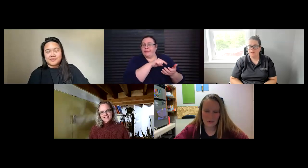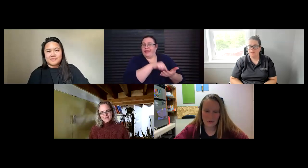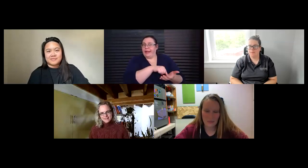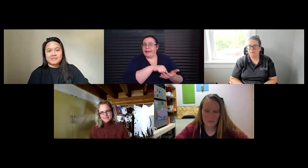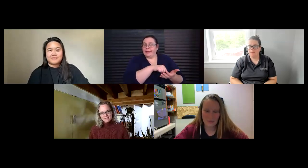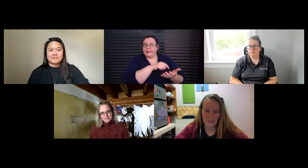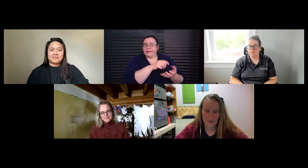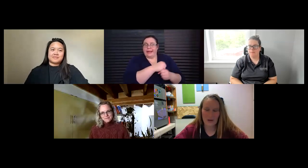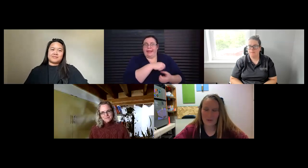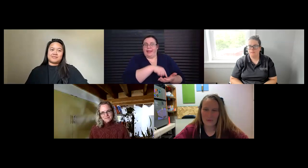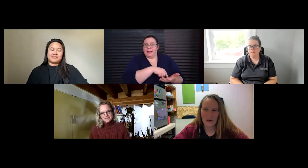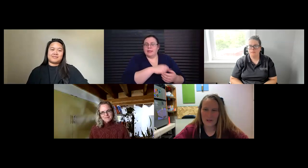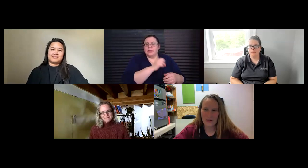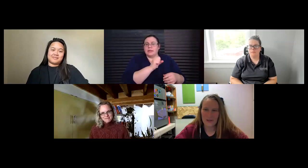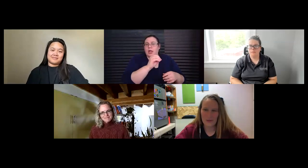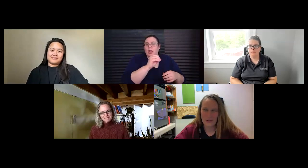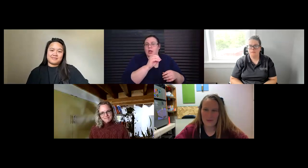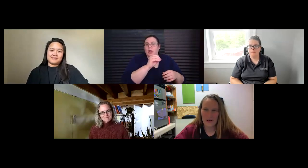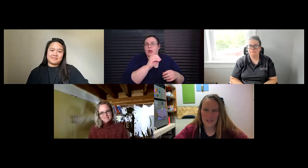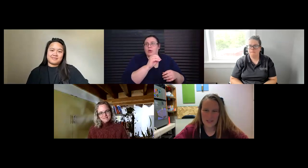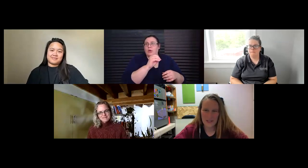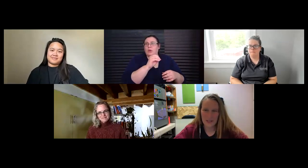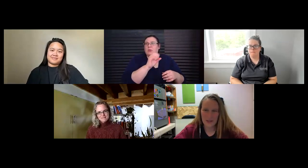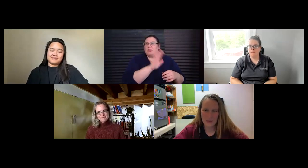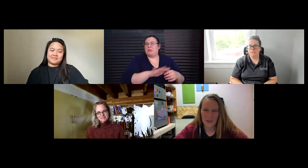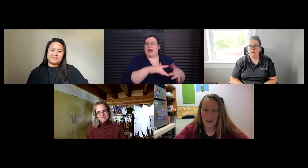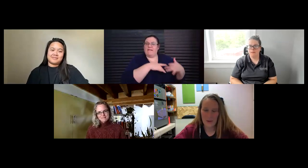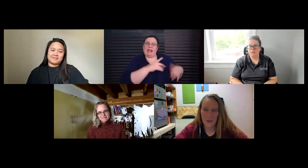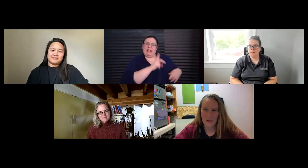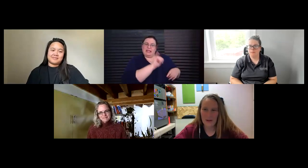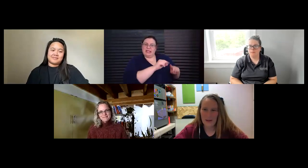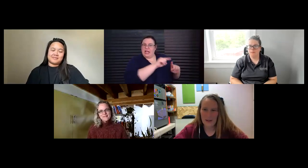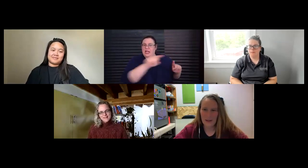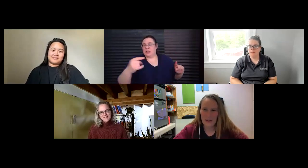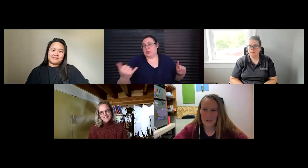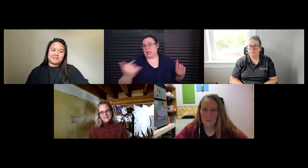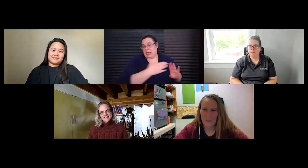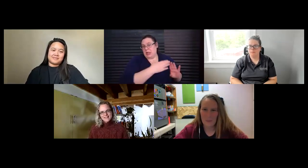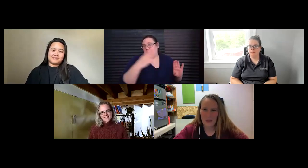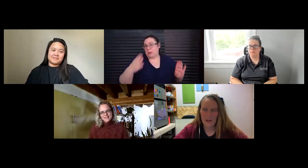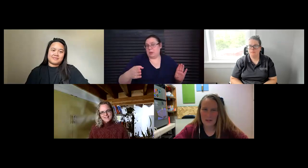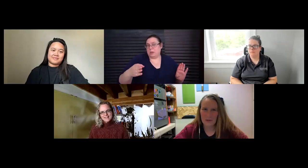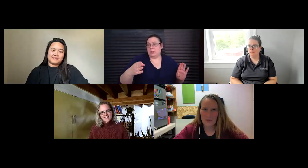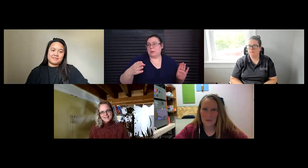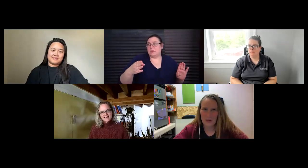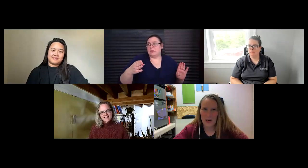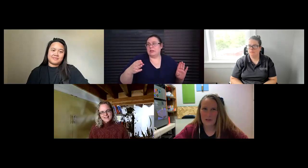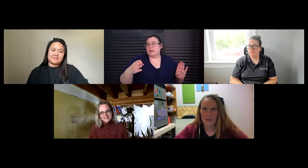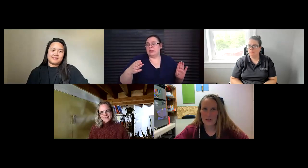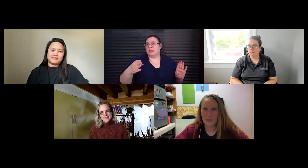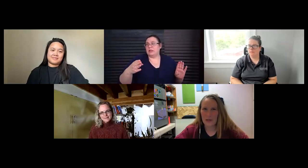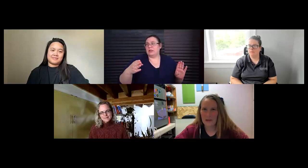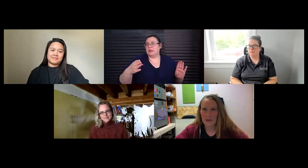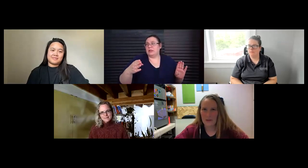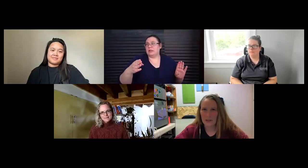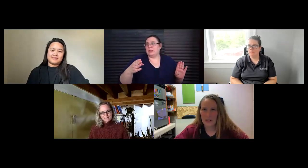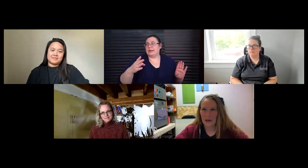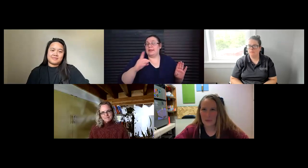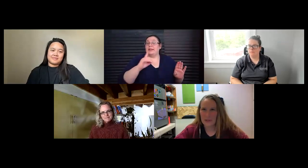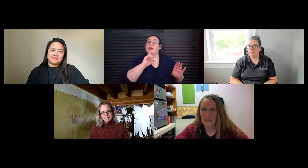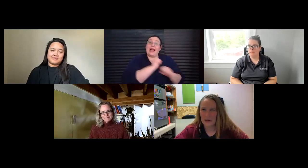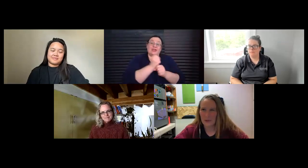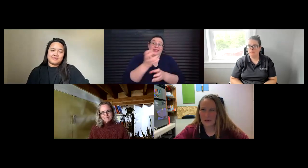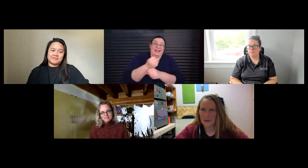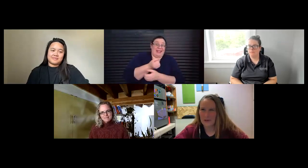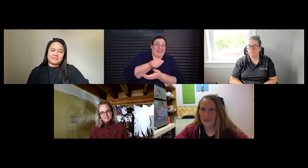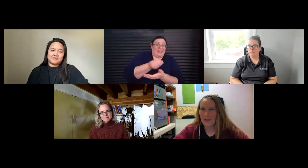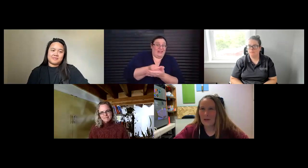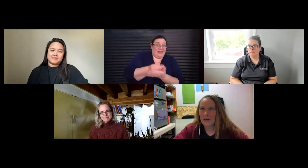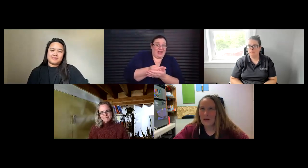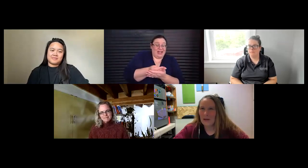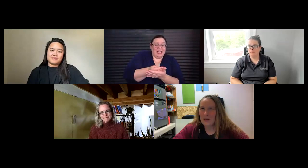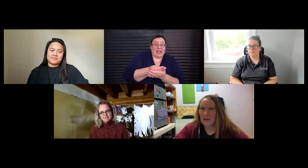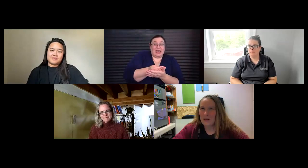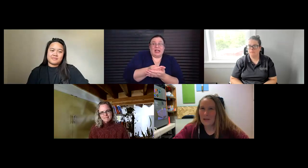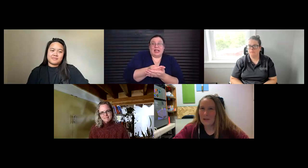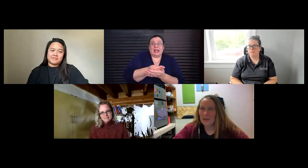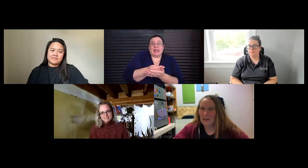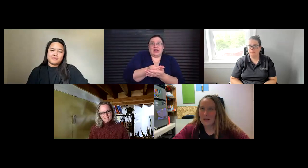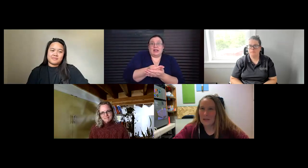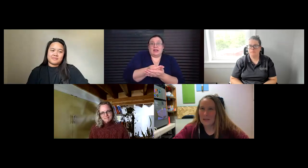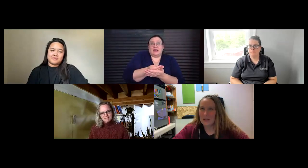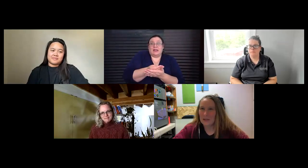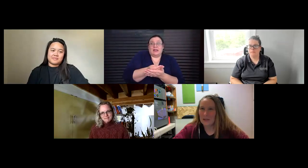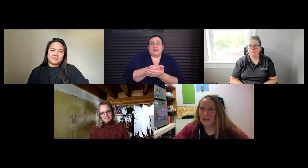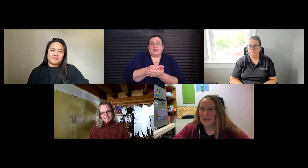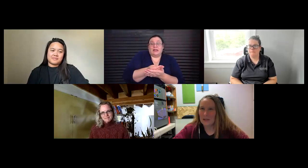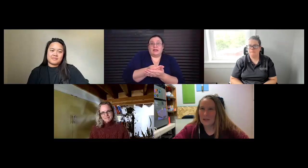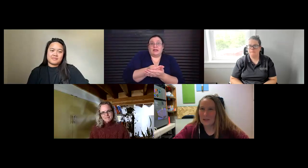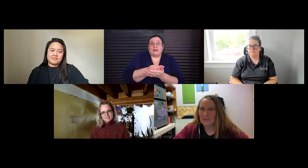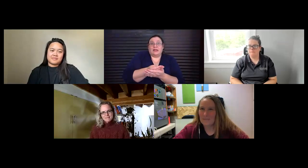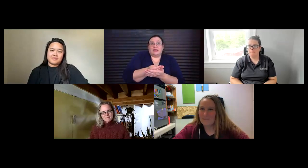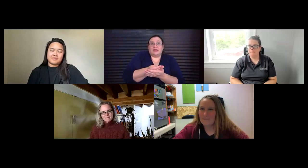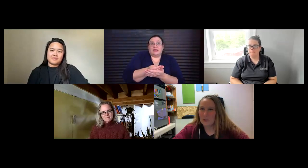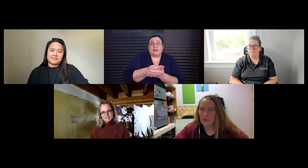So from around Valentine's day to now it actually to get the funding I would say it was